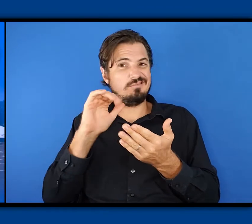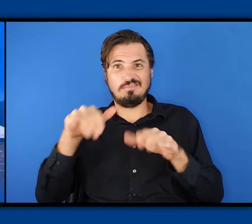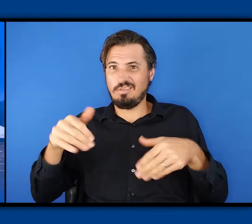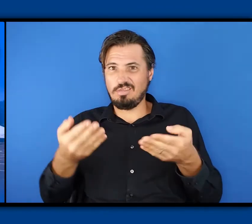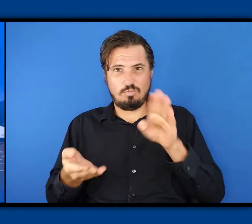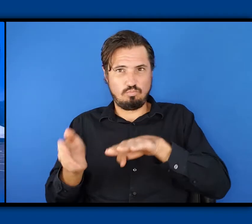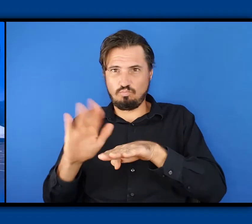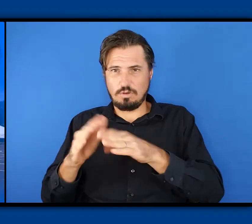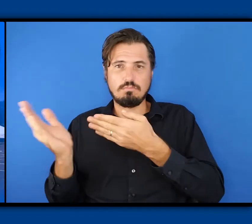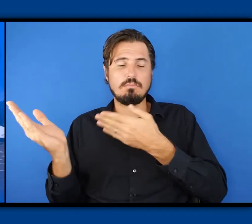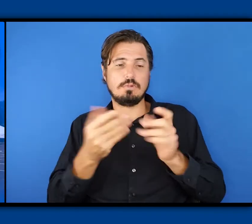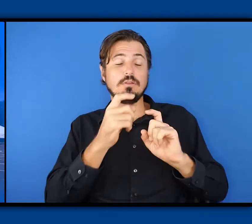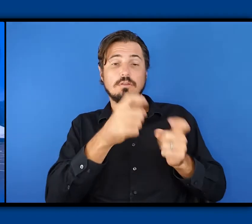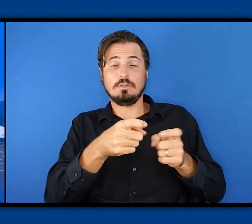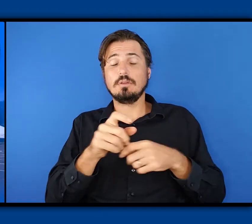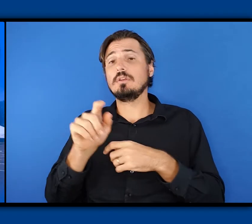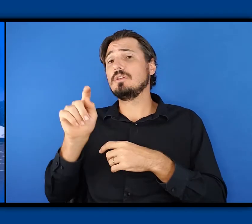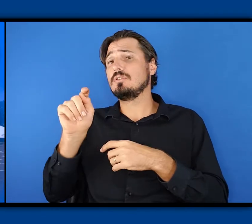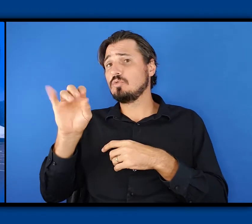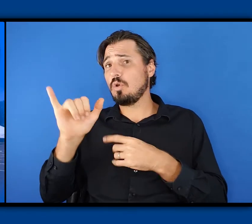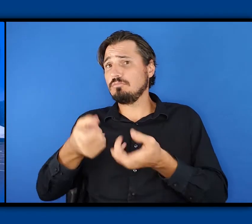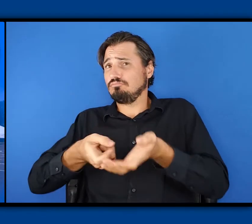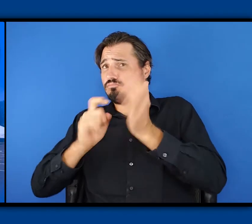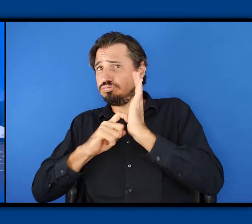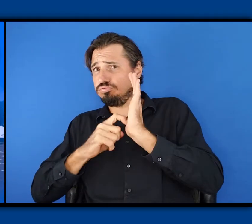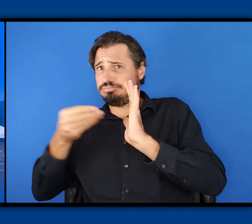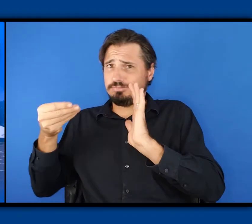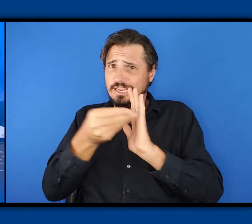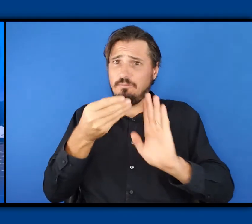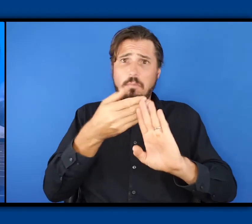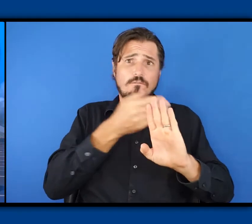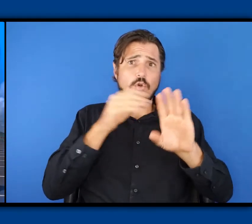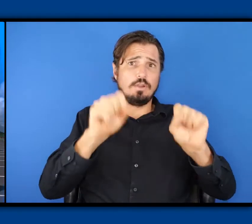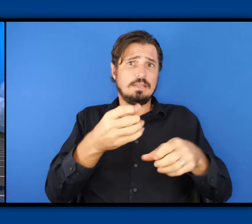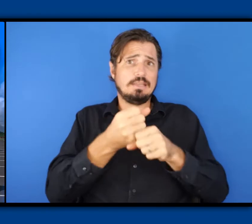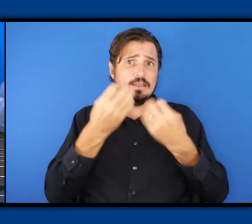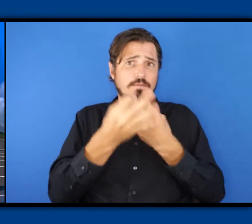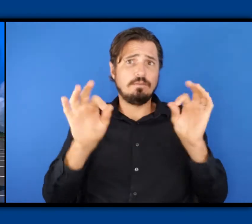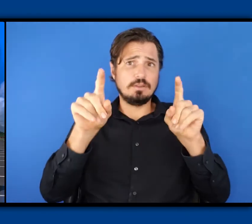donation is NOT required to participate in the free testing program